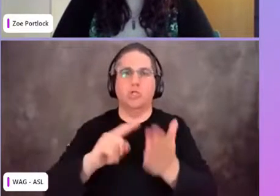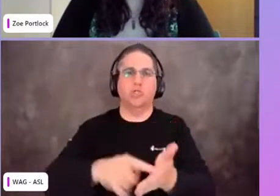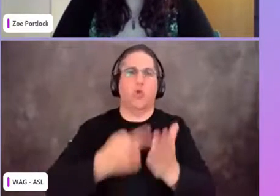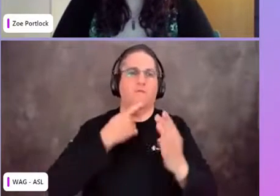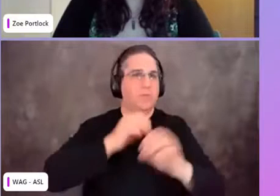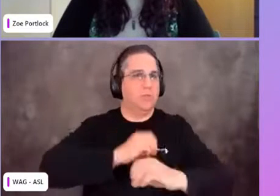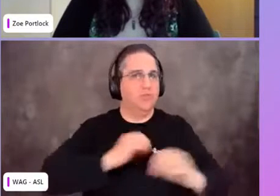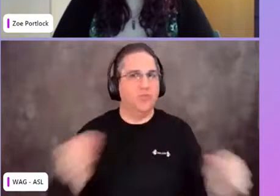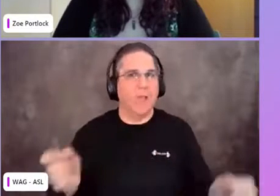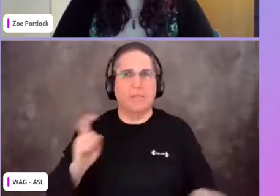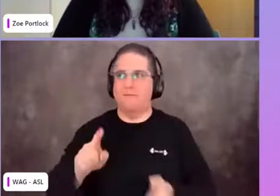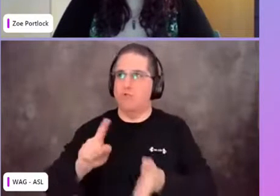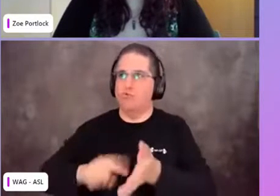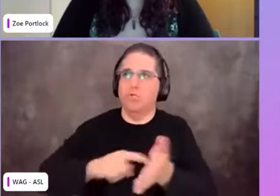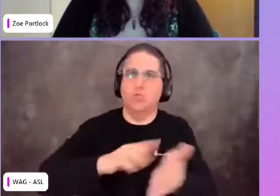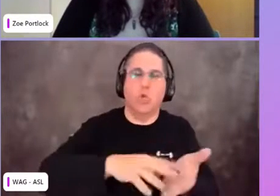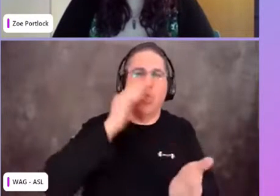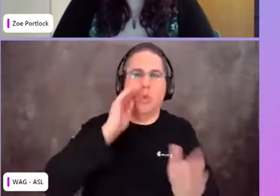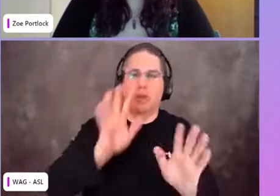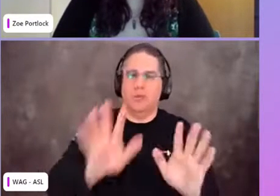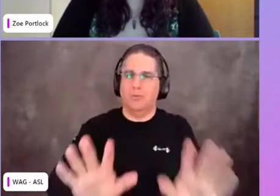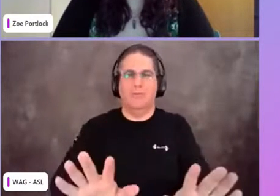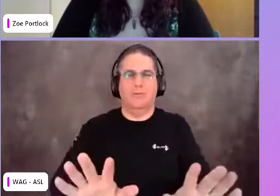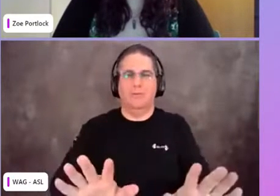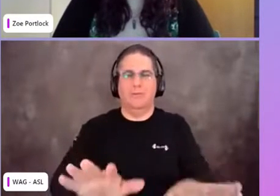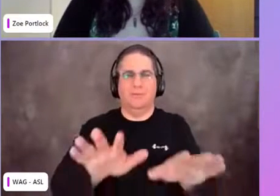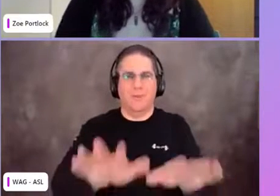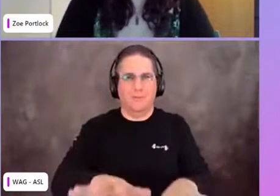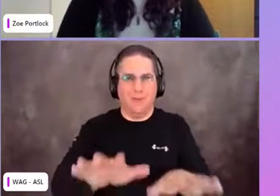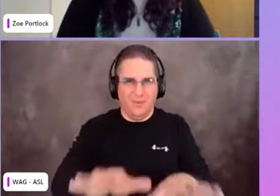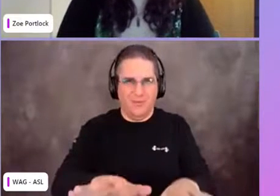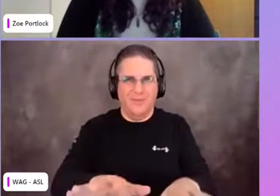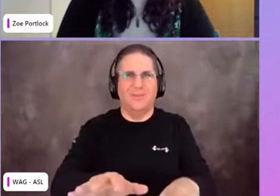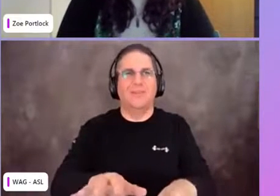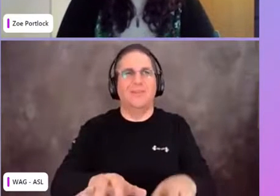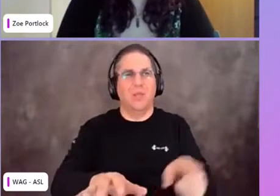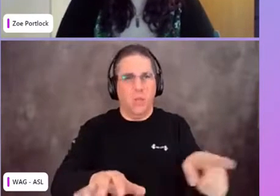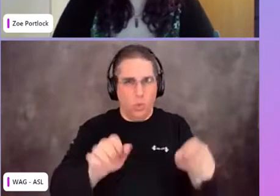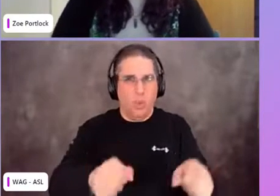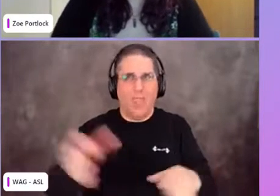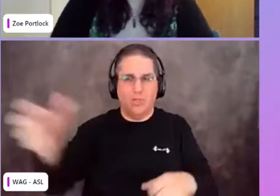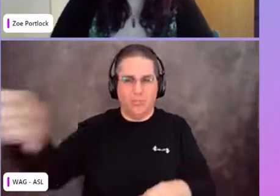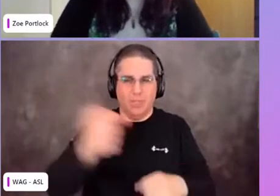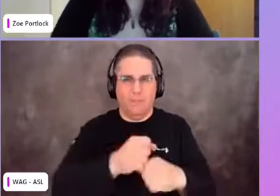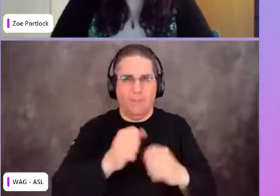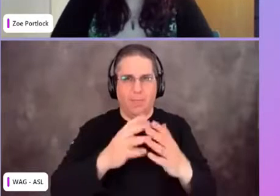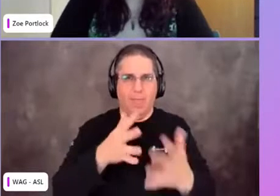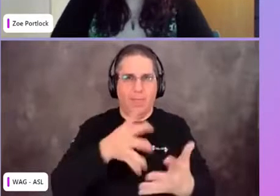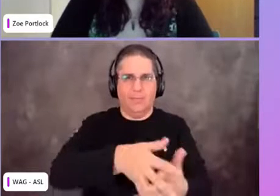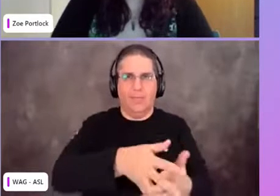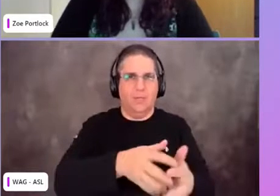teams here have to be accessible, they think we have to build this feature or add this whole new thing, whole